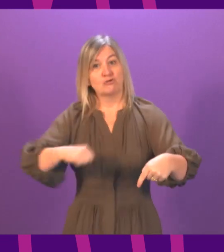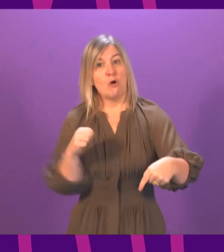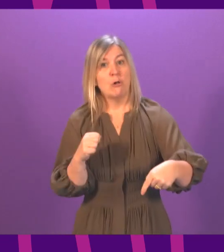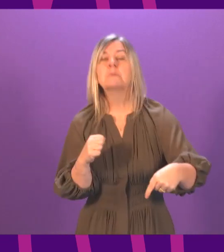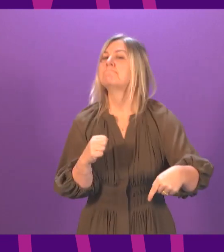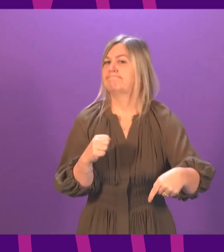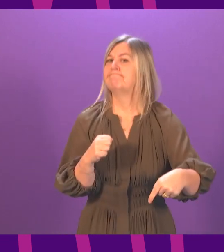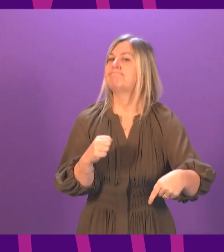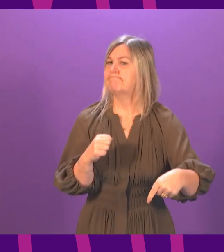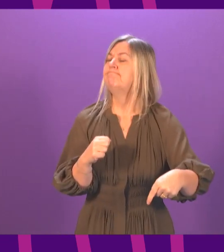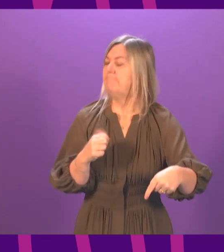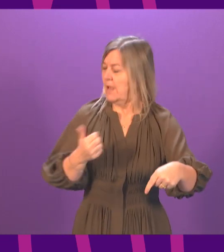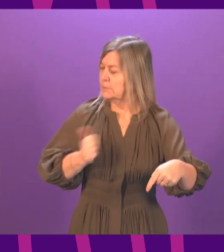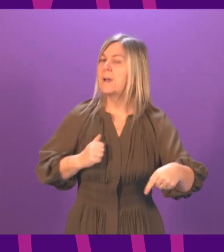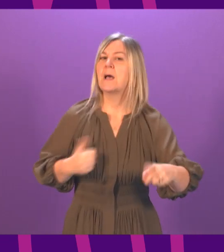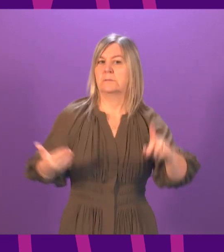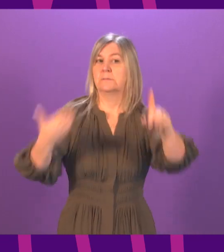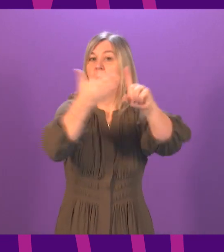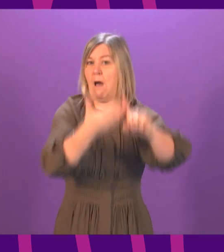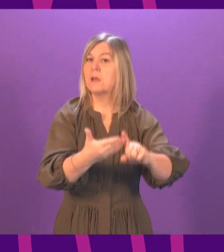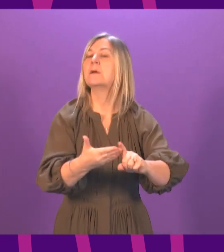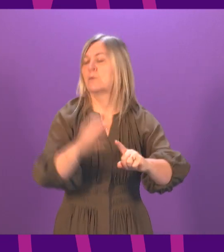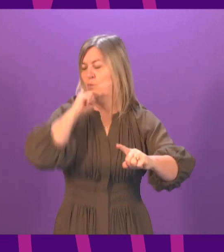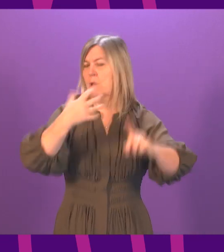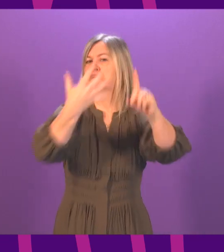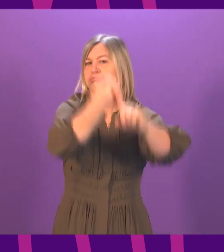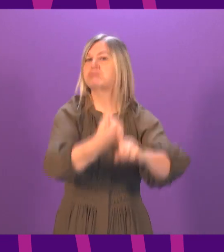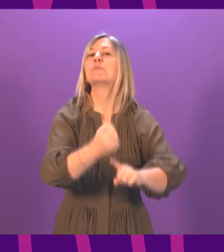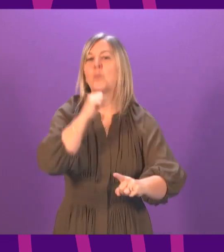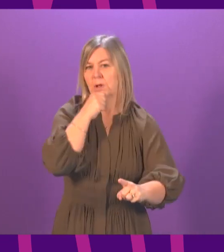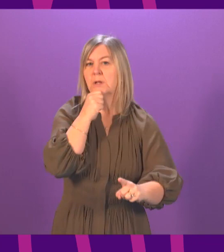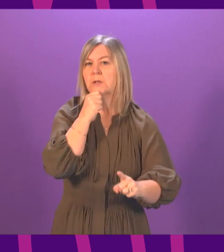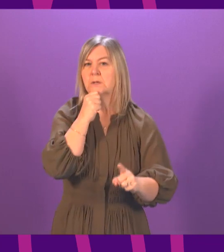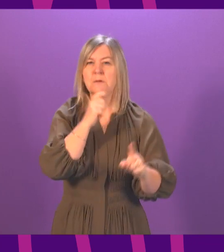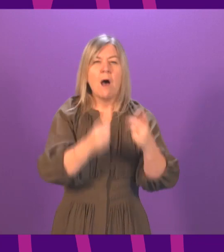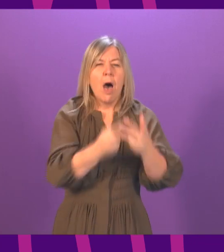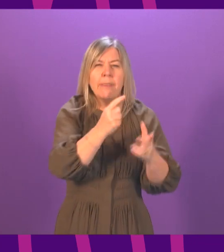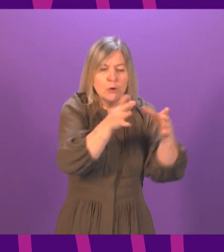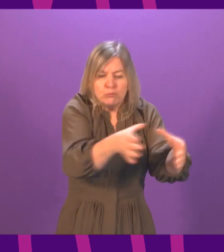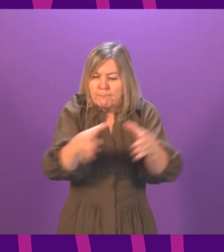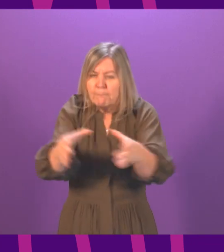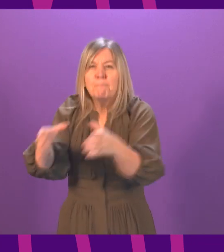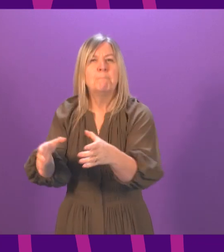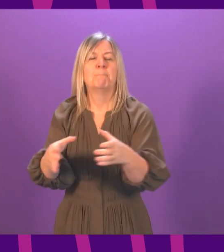hope, to exceed our targets for the other cohorts that we are now vaccinating. Around 500,000 people